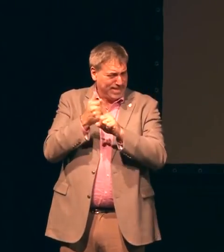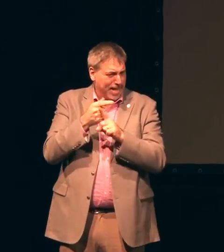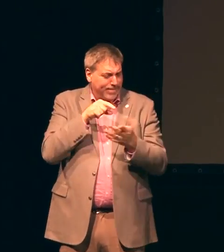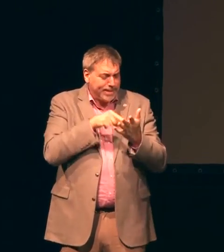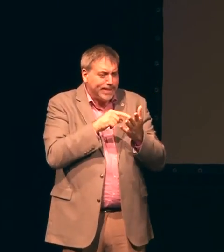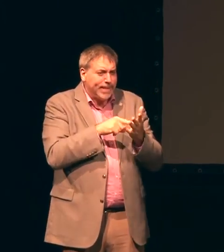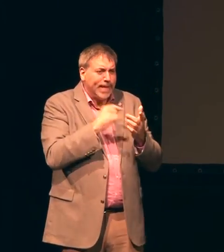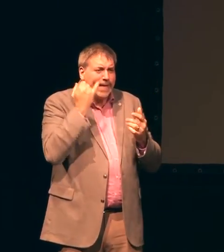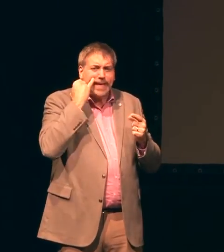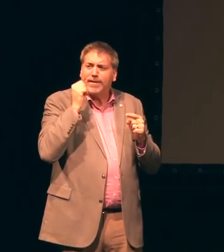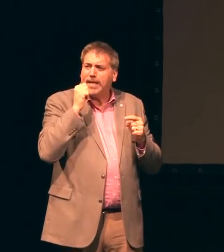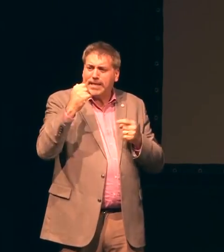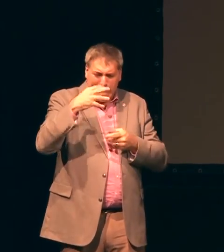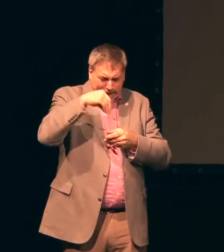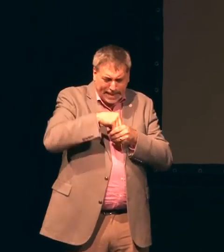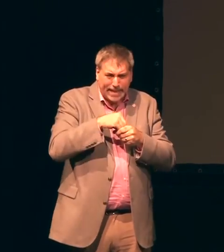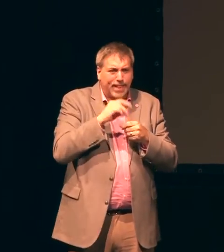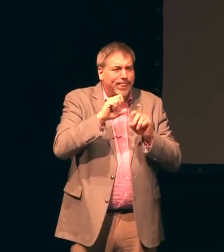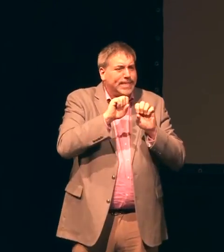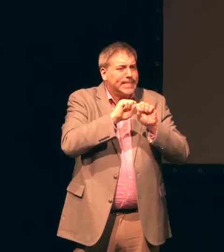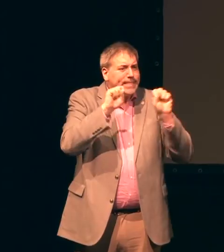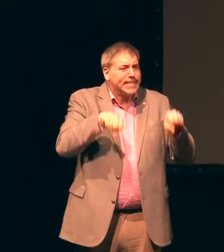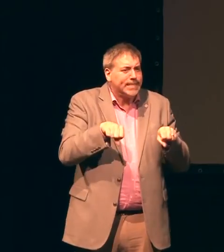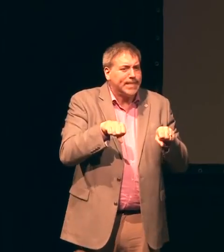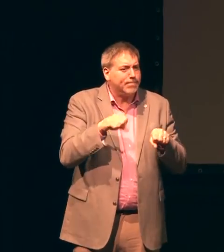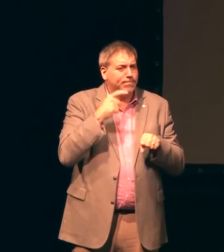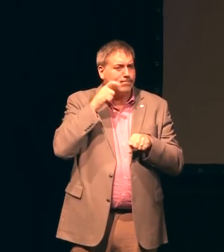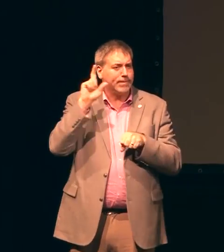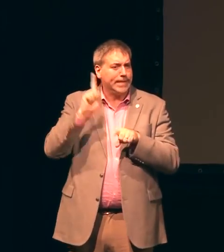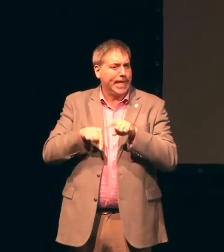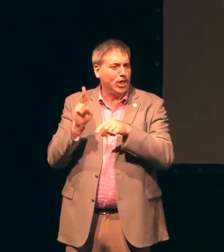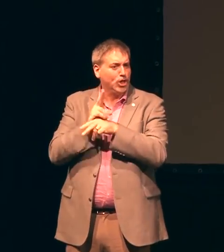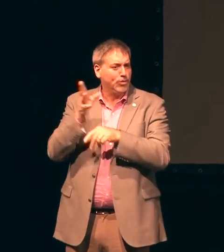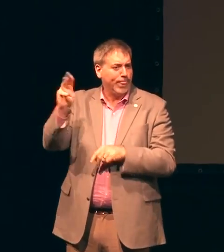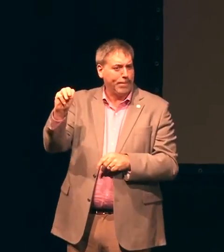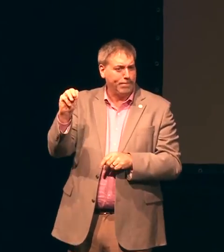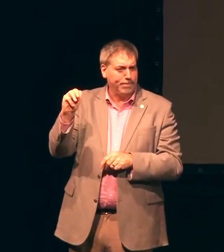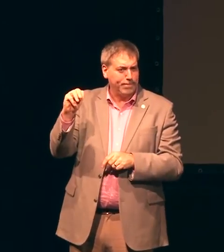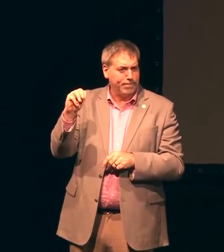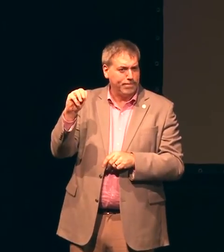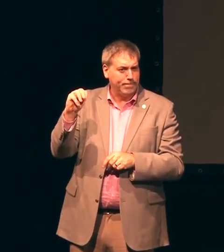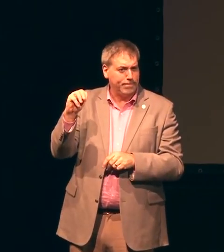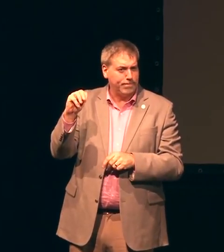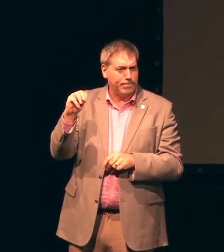them can sign and directly interact with patients. But within the system it says you can't use